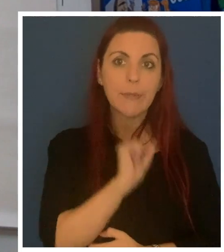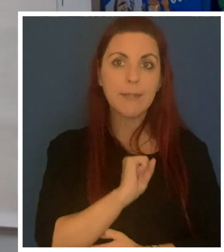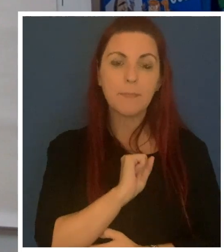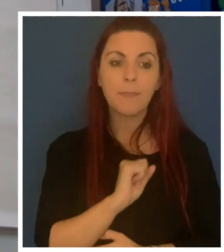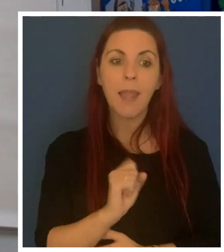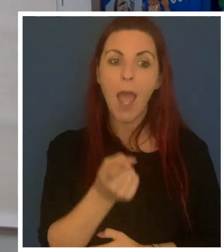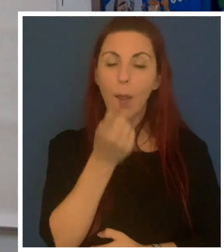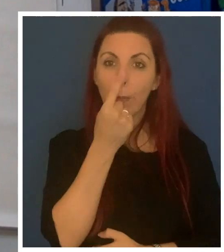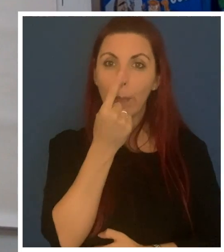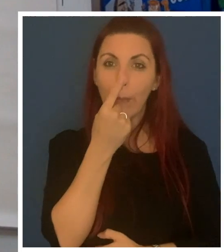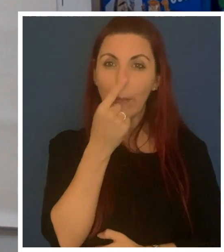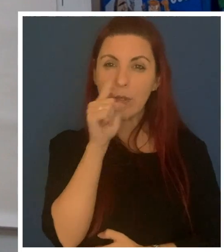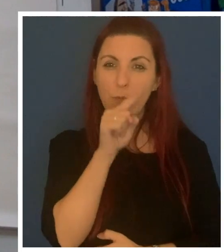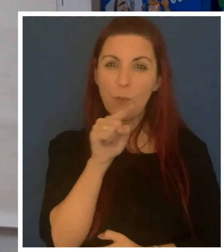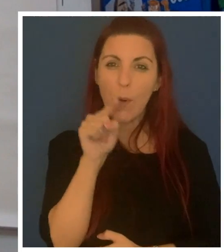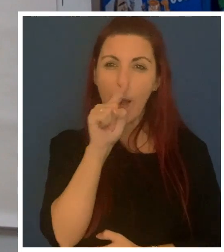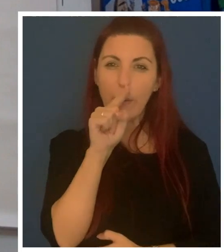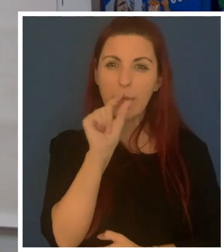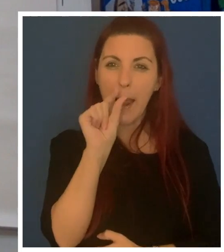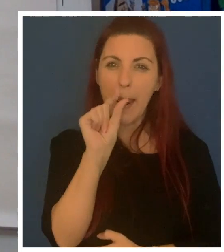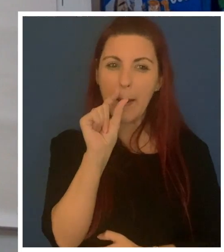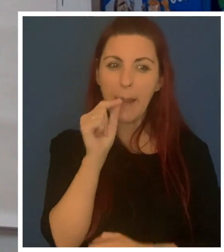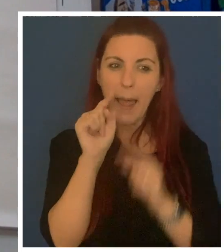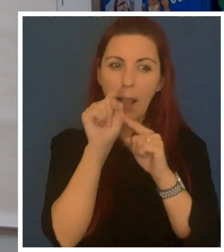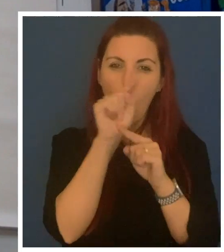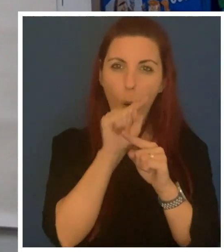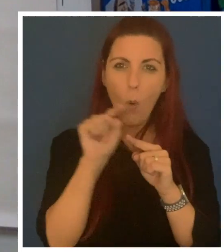a little roundy nose almost like an egg shape like this, little oval.